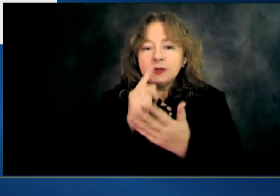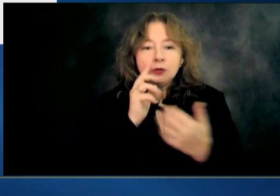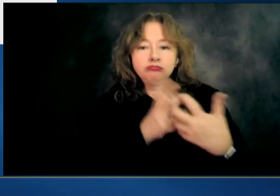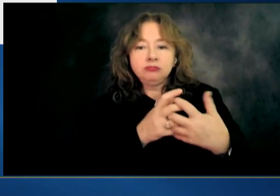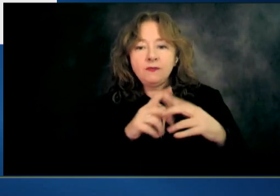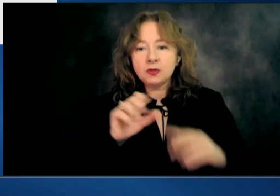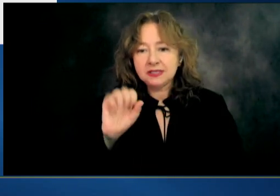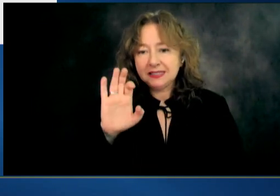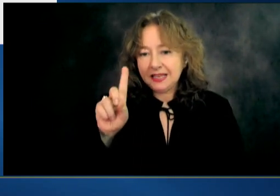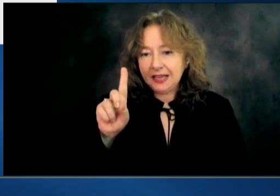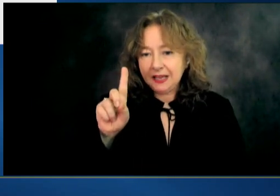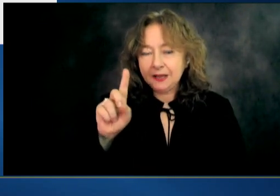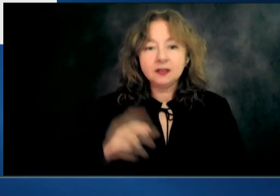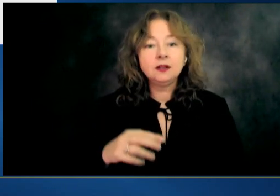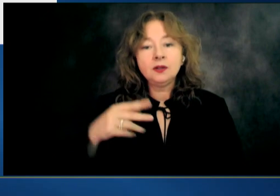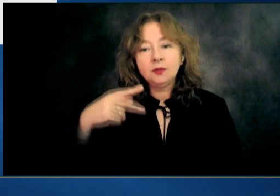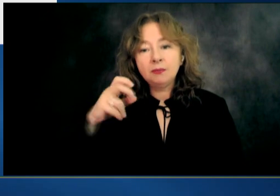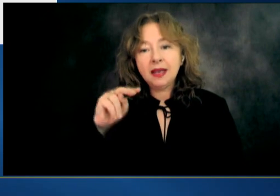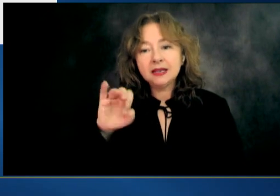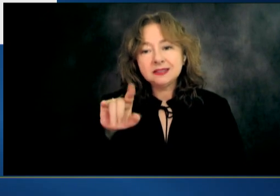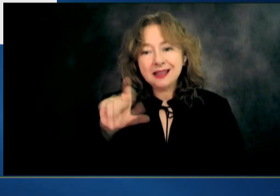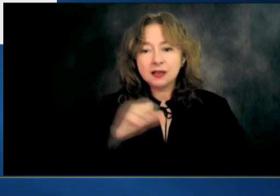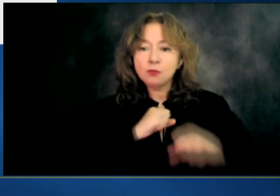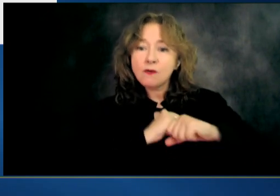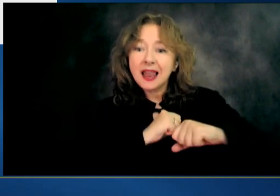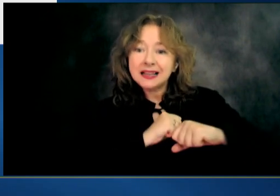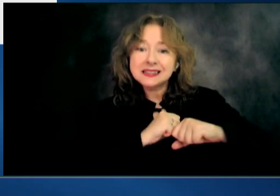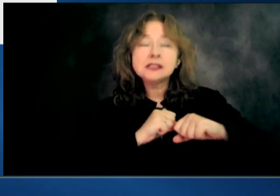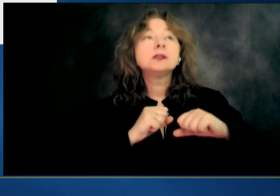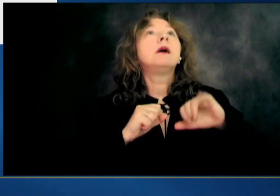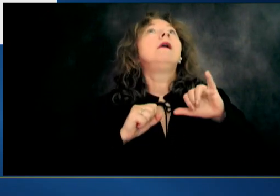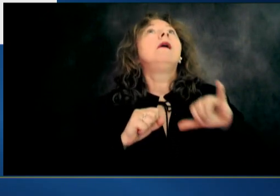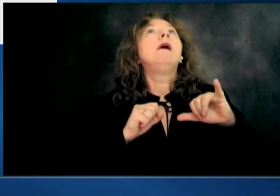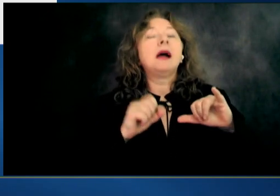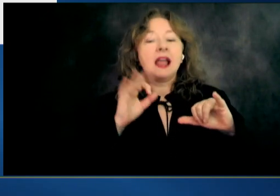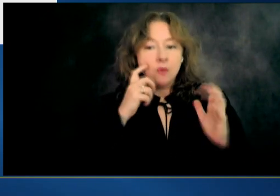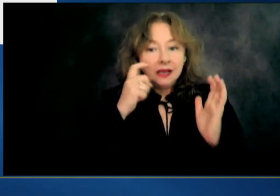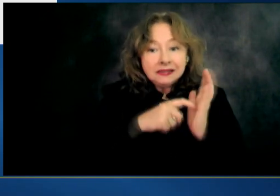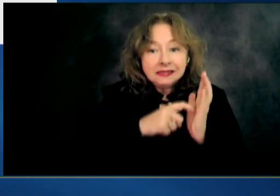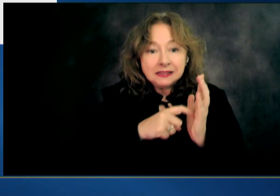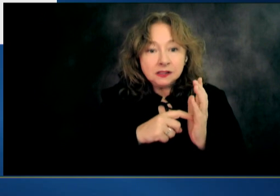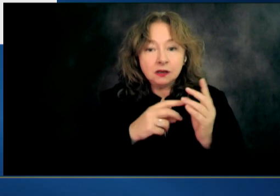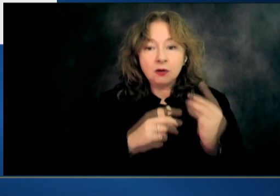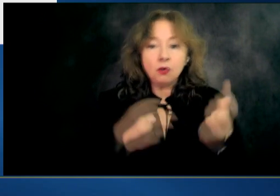prophylaxis study demonstrated that if we caught babies early and treated them with penicillin,